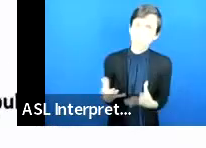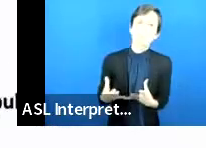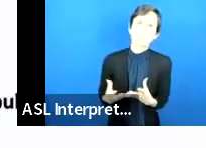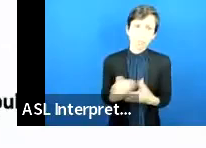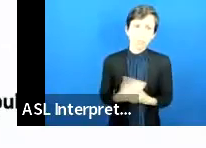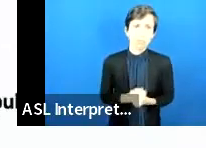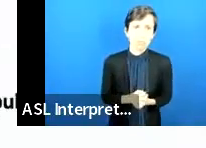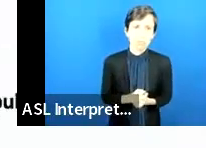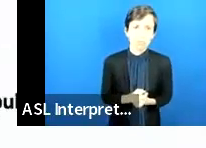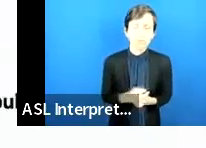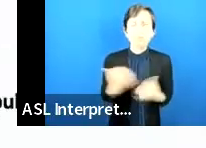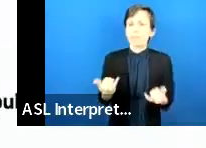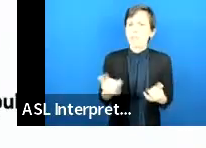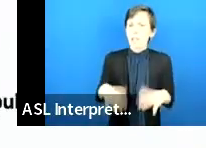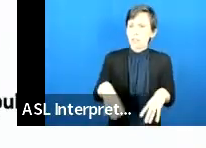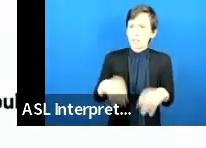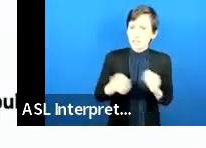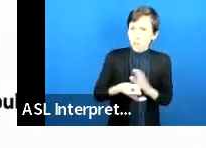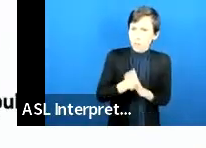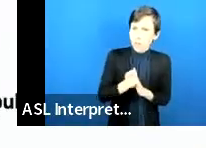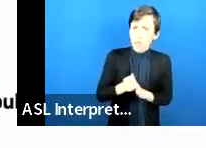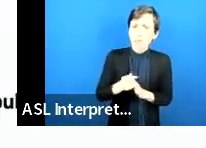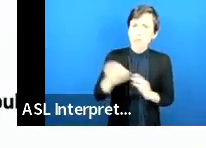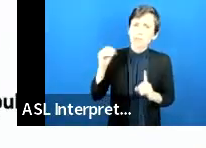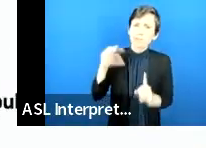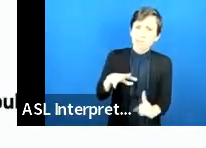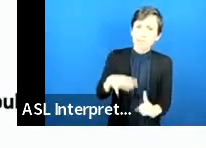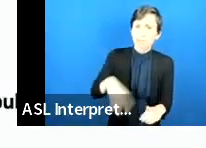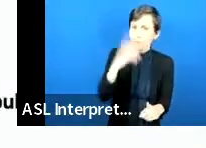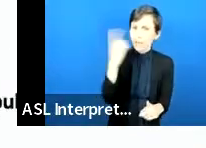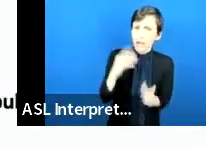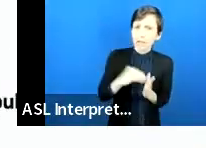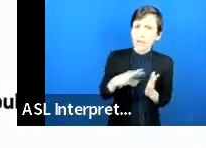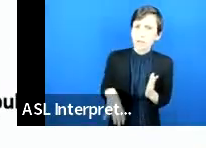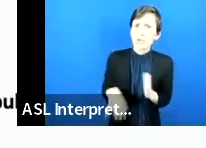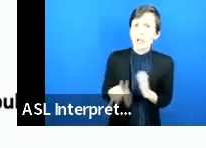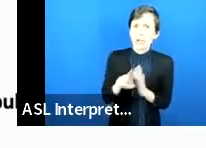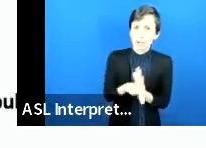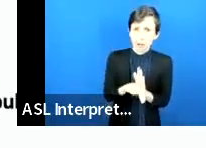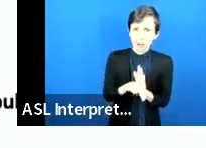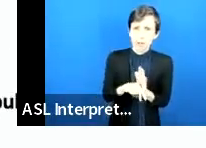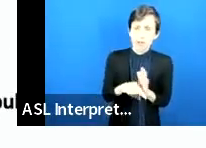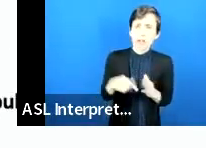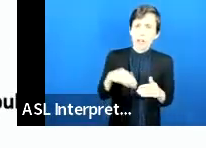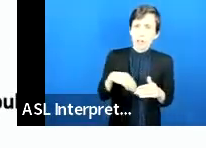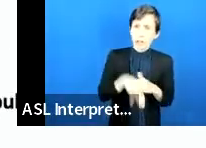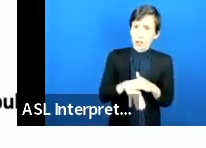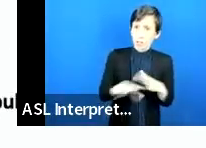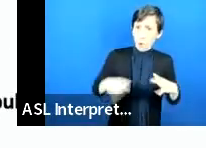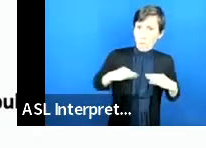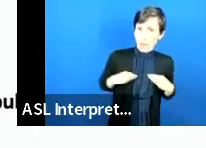I'll take a moment to spotlight black undergraduate student enrollment given recent national attention and as our data showed,